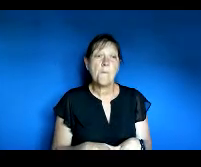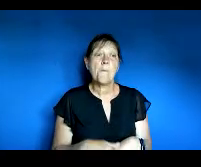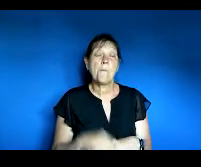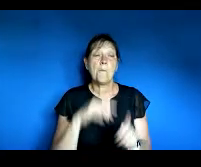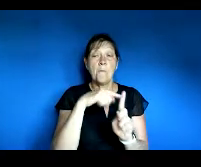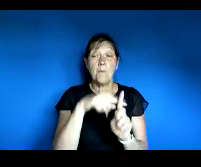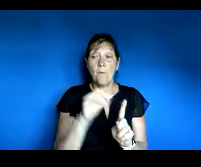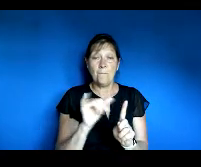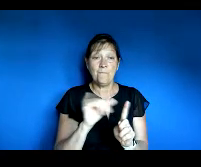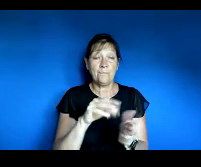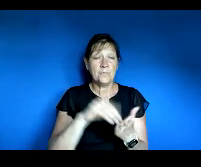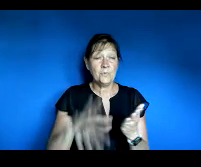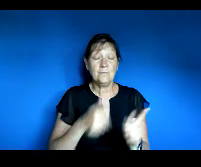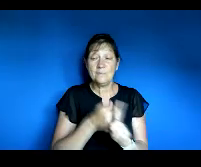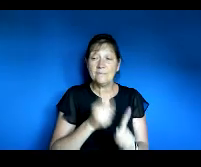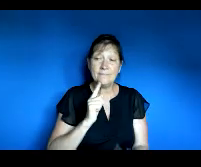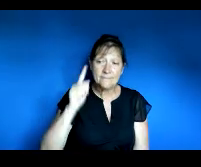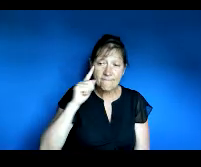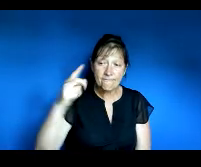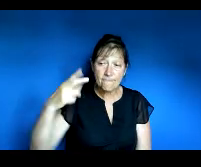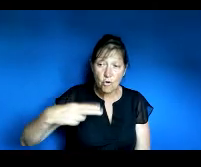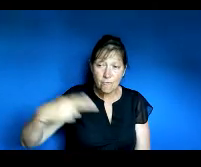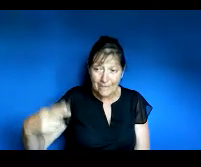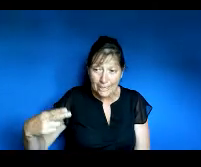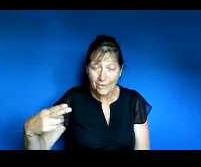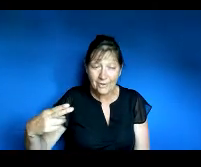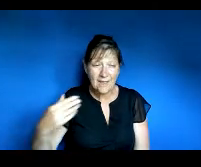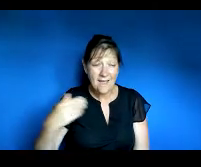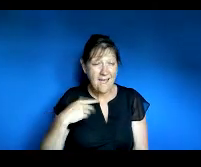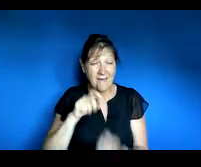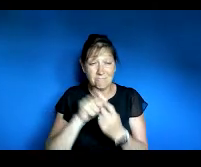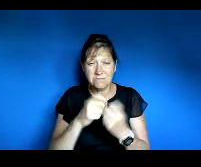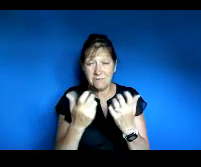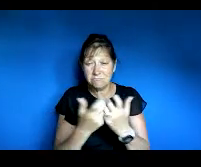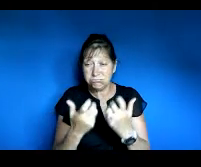for students who are deaf or hard of hearing, we provide specific accommodations,